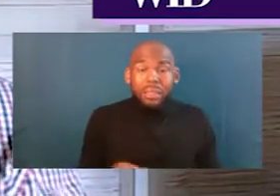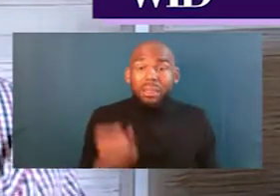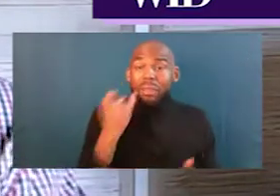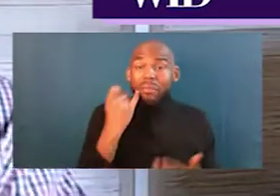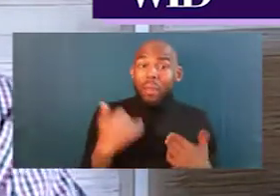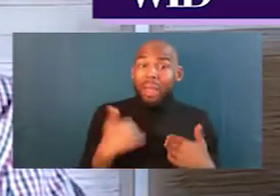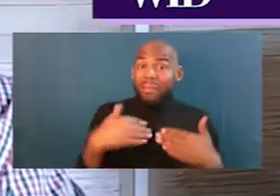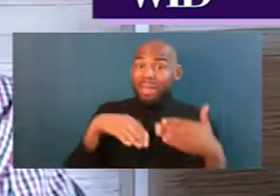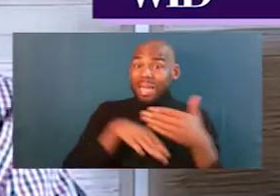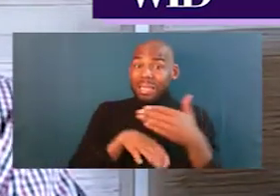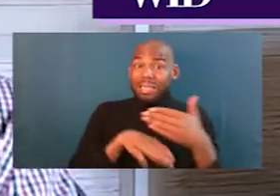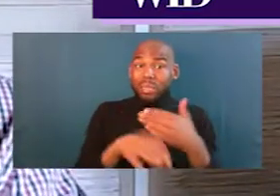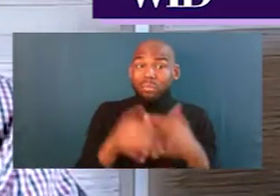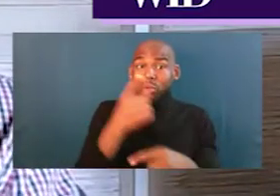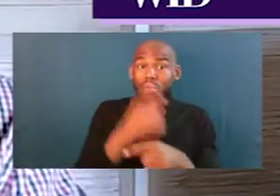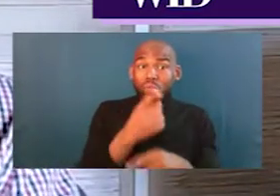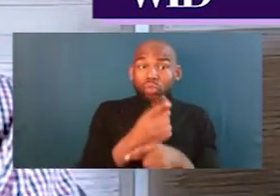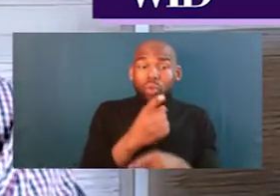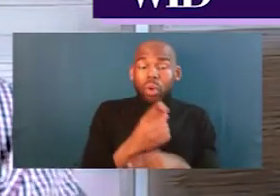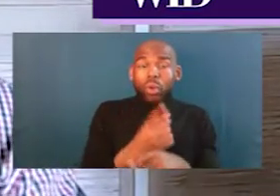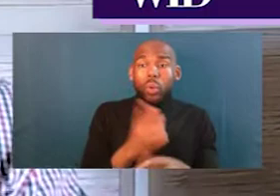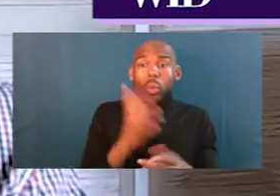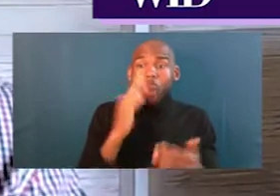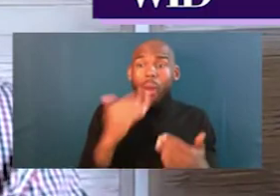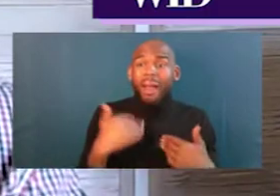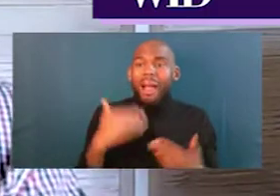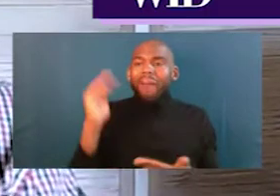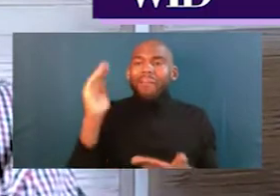if you get accessibility right you'll get less service calls to the service desk, so